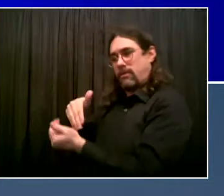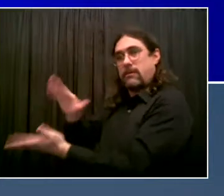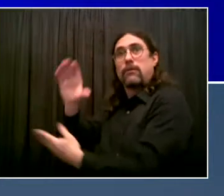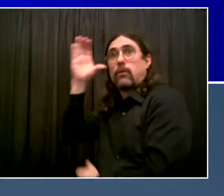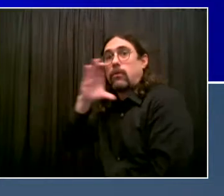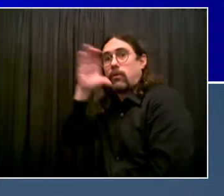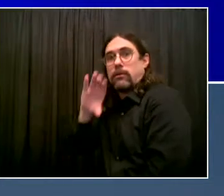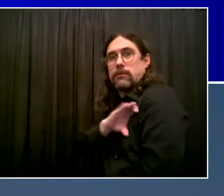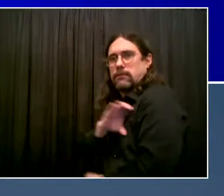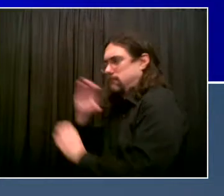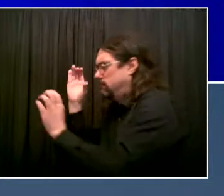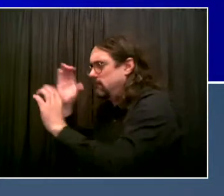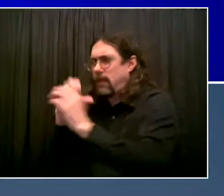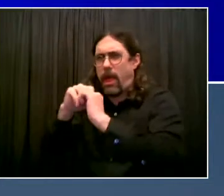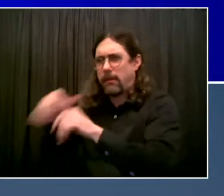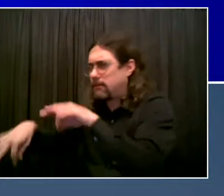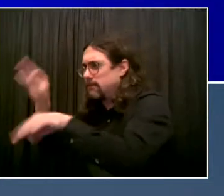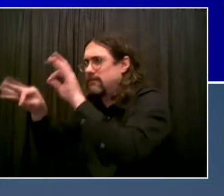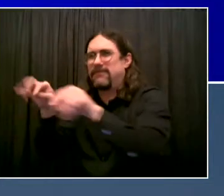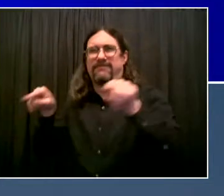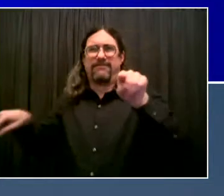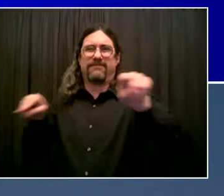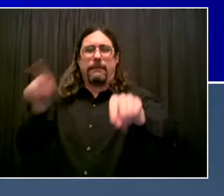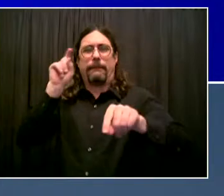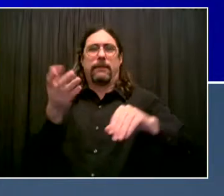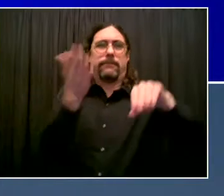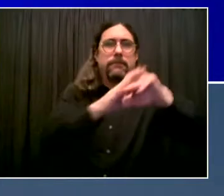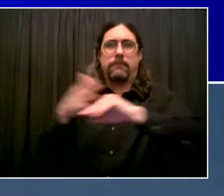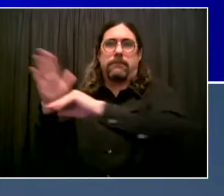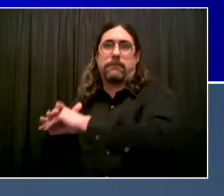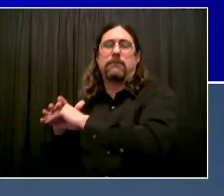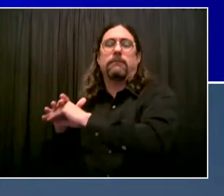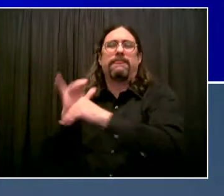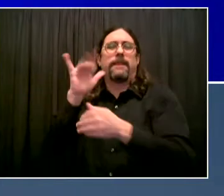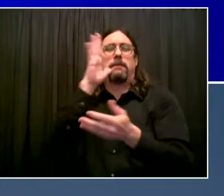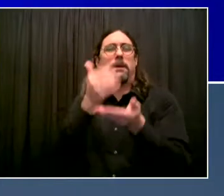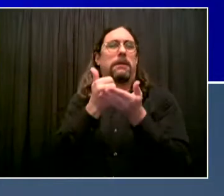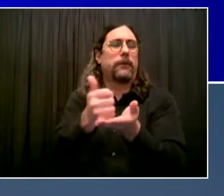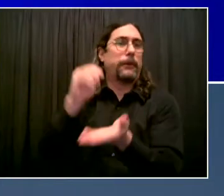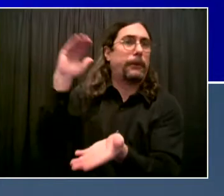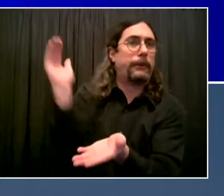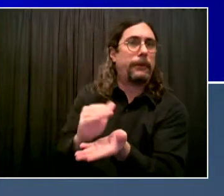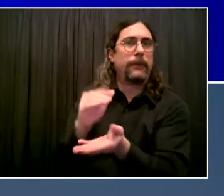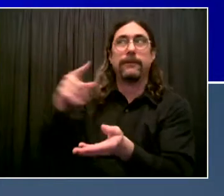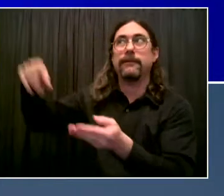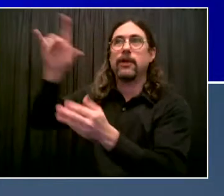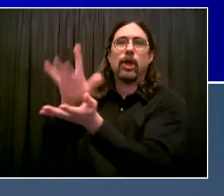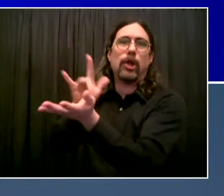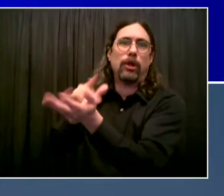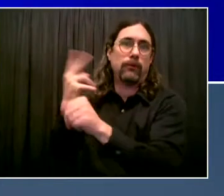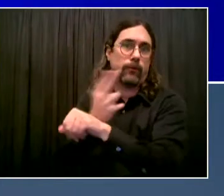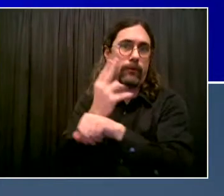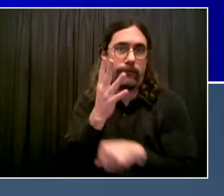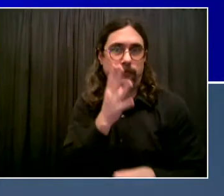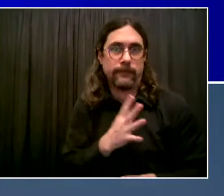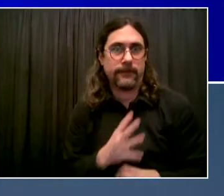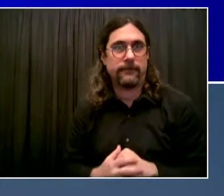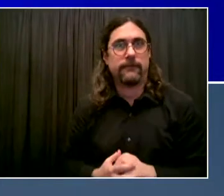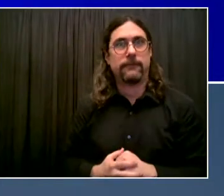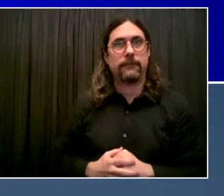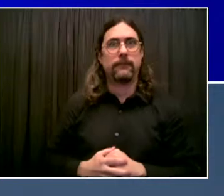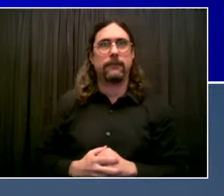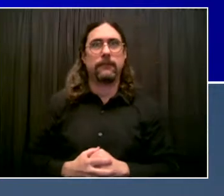VIOLENCE.